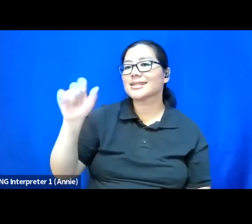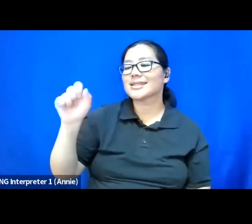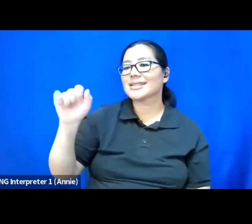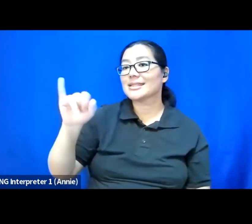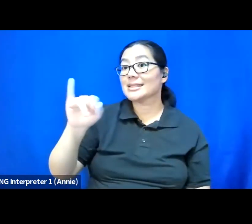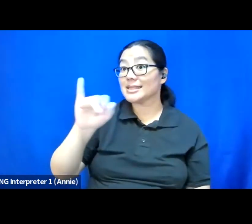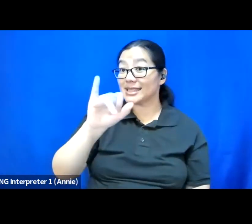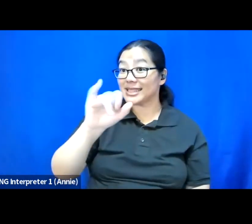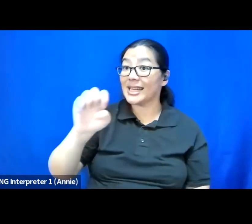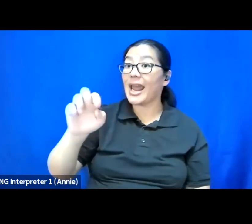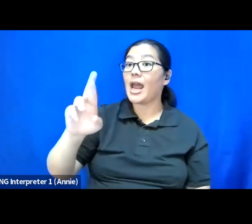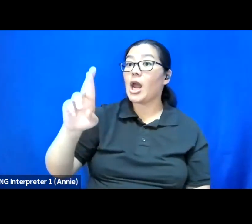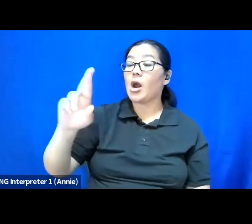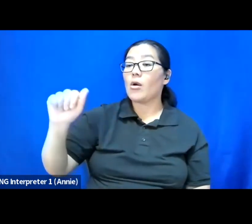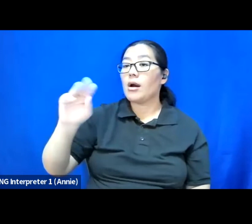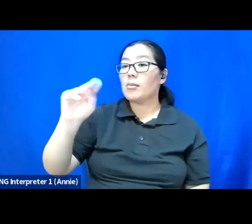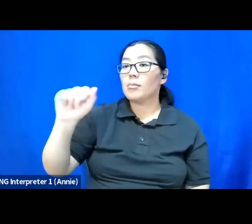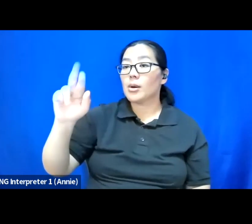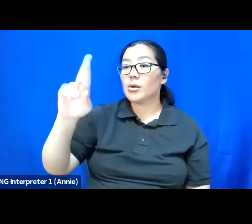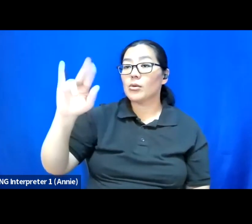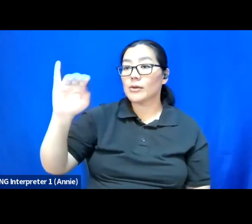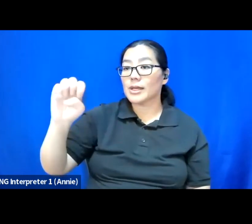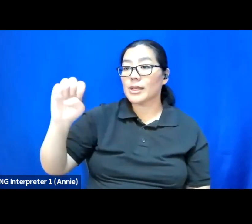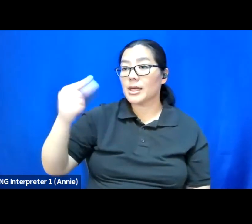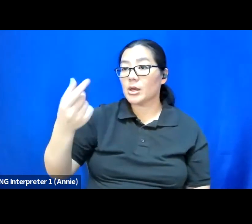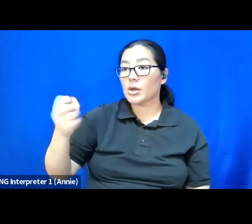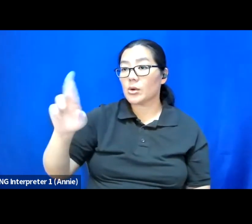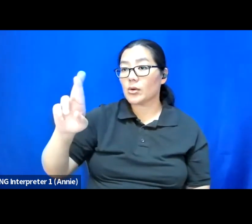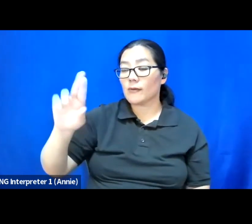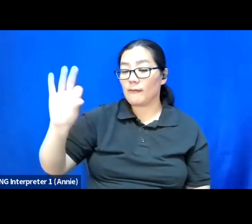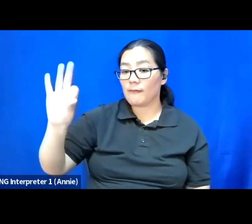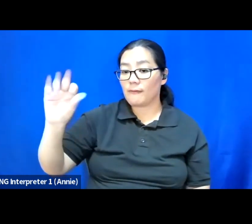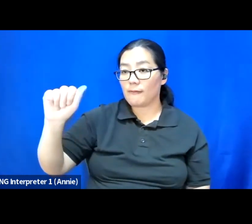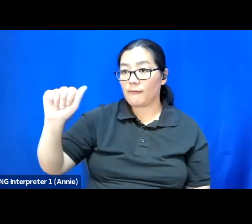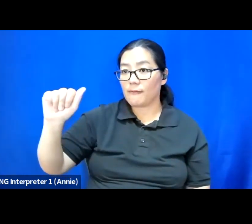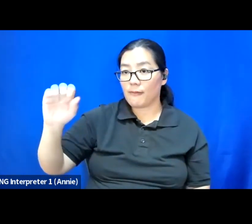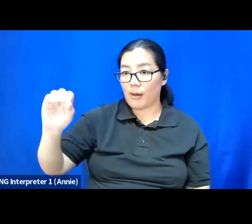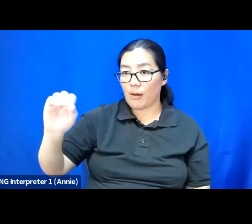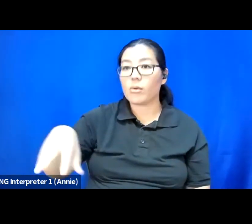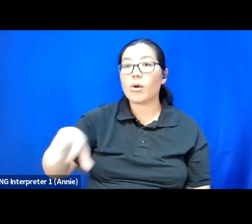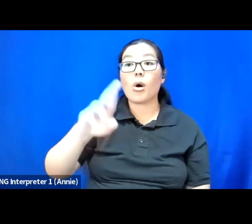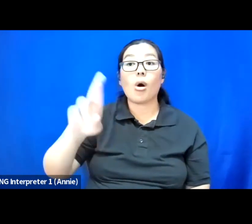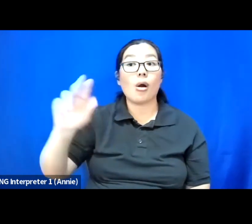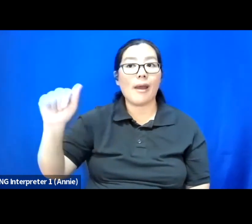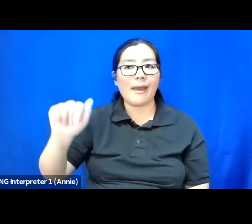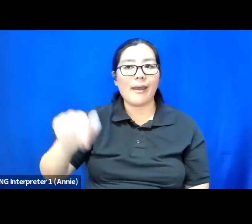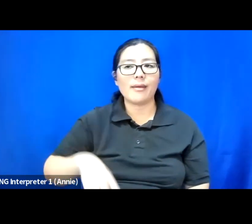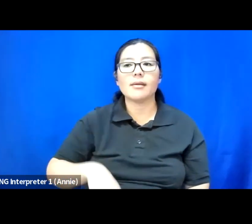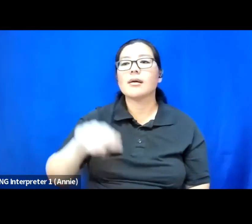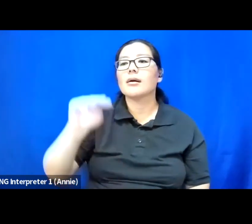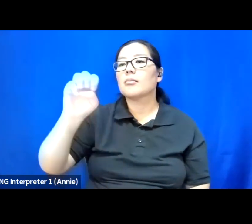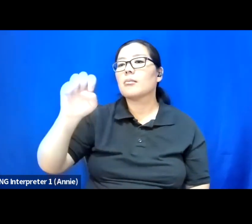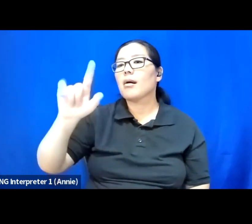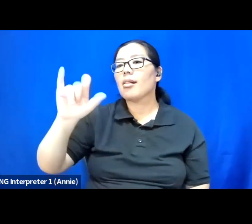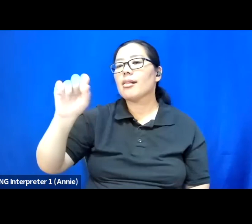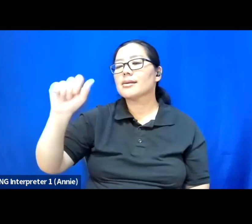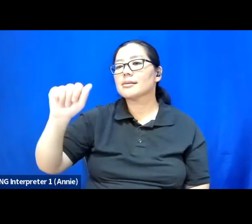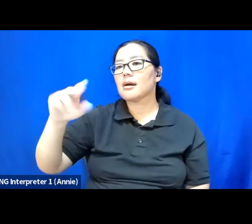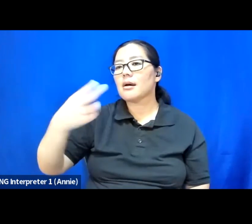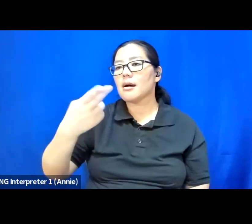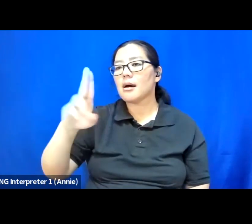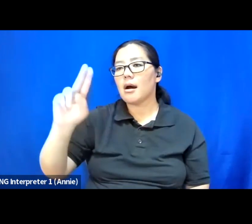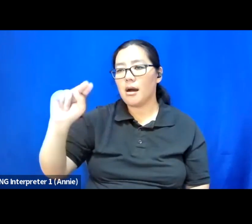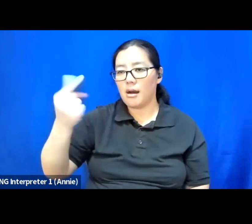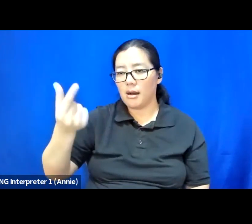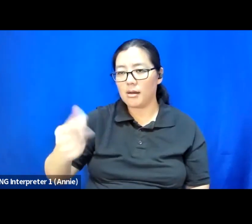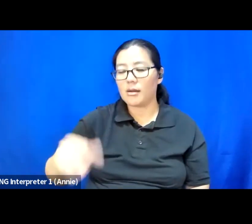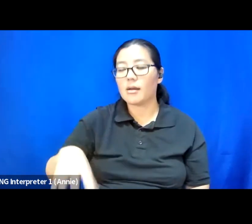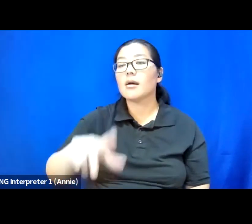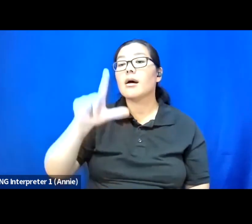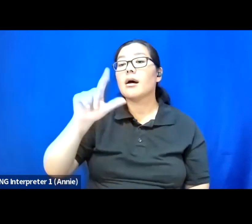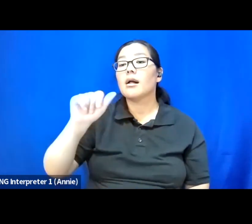So if you are one of the winners of our book giveaway, we are going to share a link